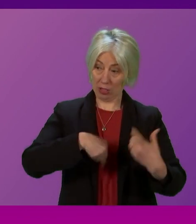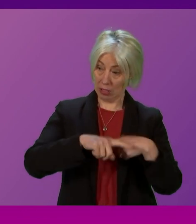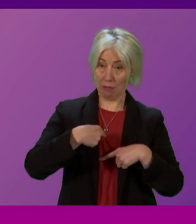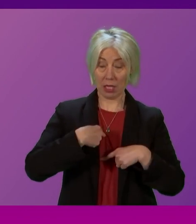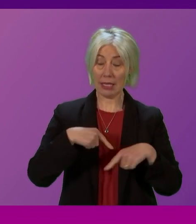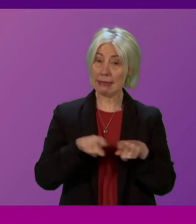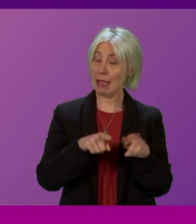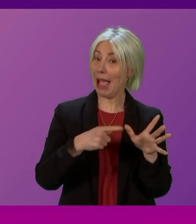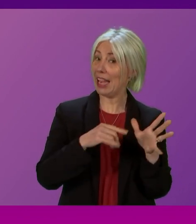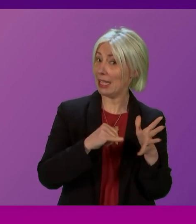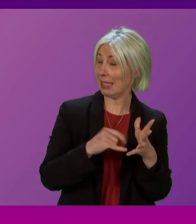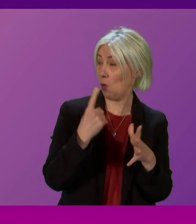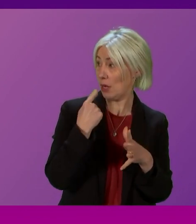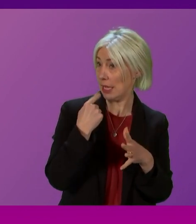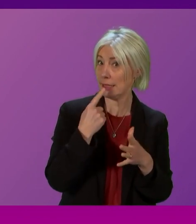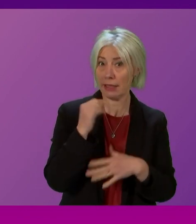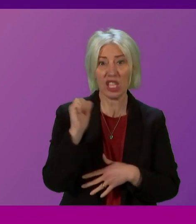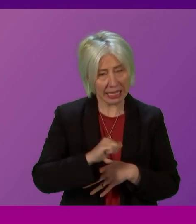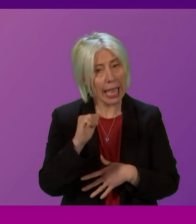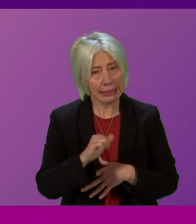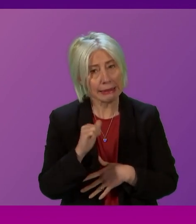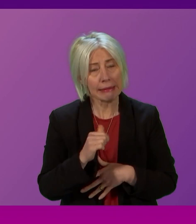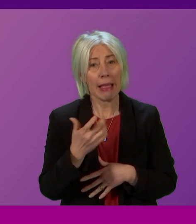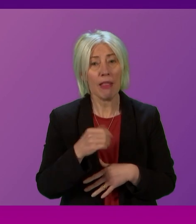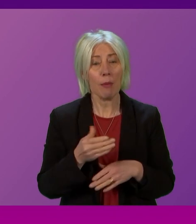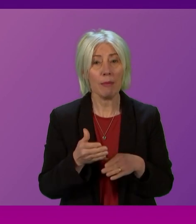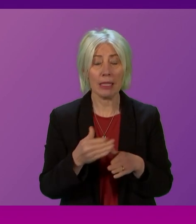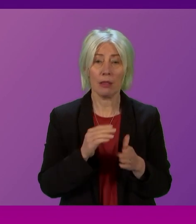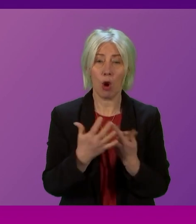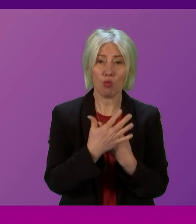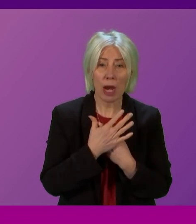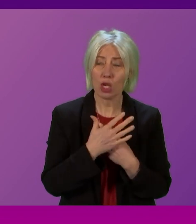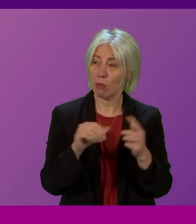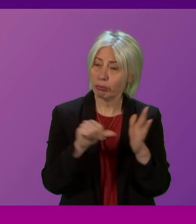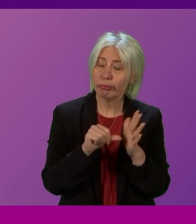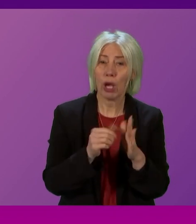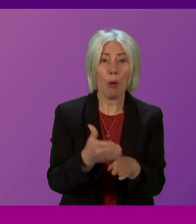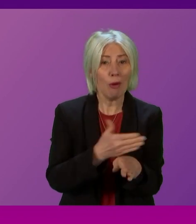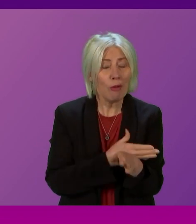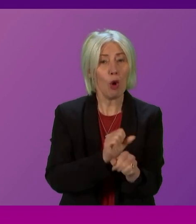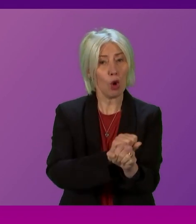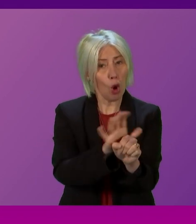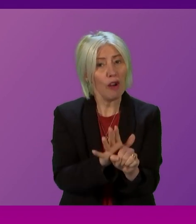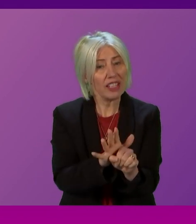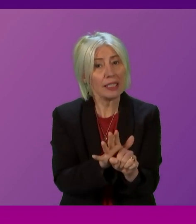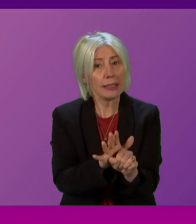yesterday, too—is that challenges existed in our national health service before Covid.